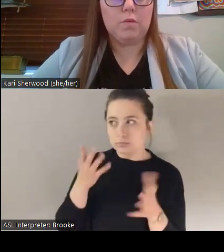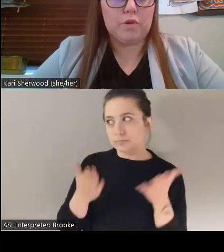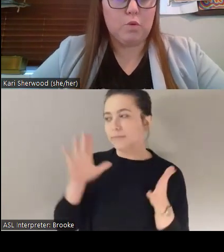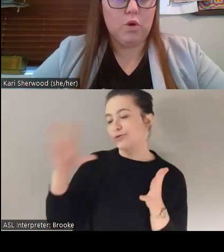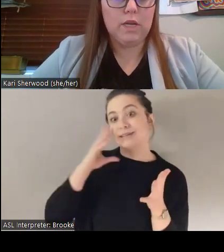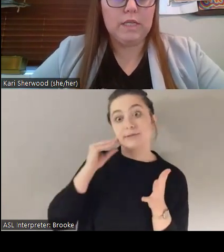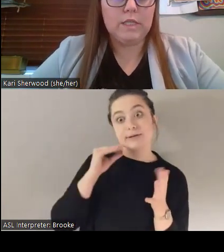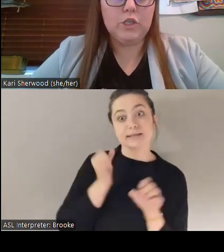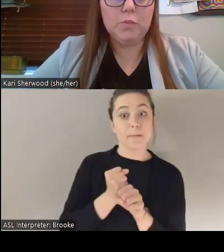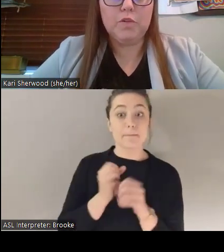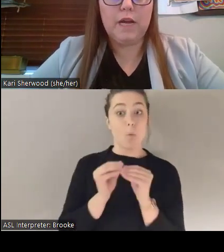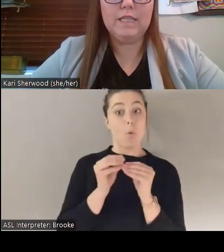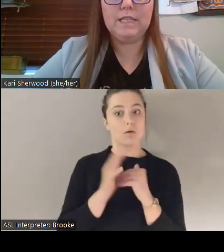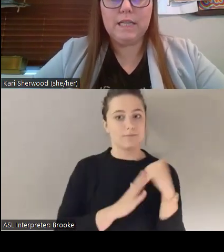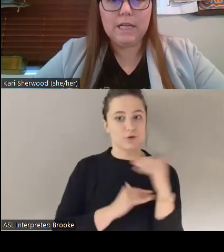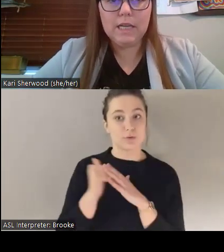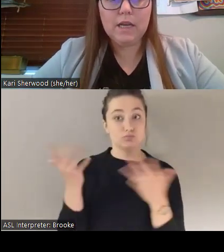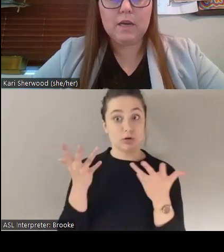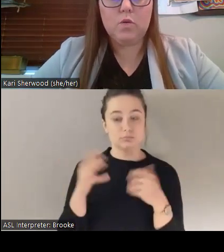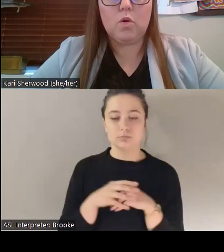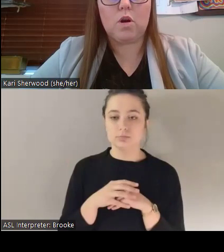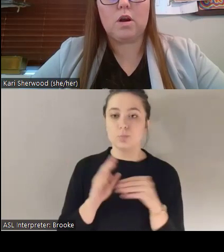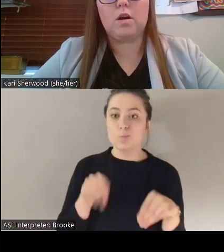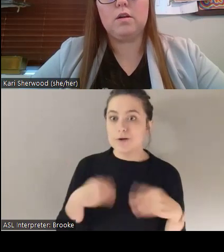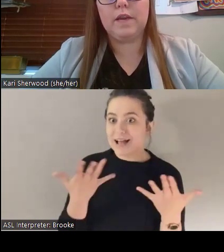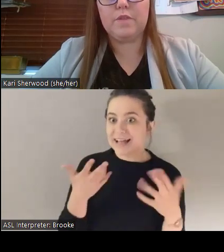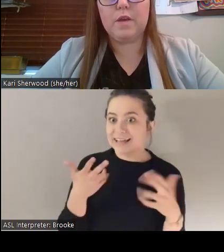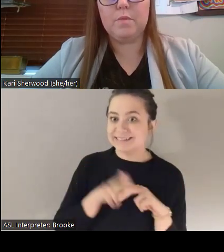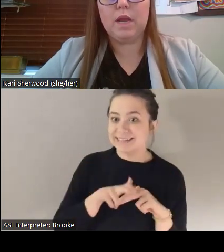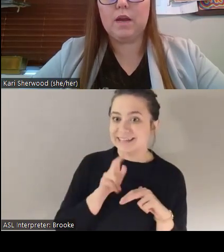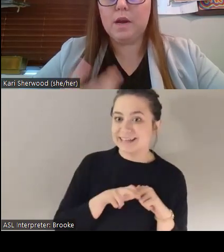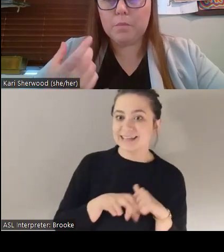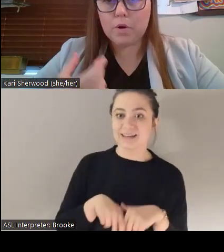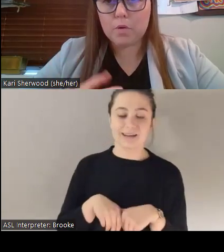comfortable is to provide seating or give them a number